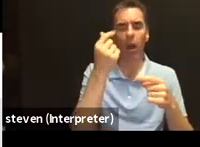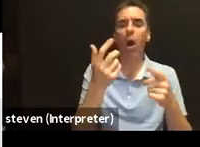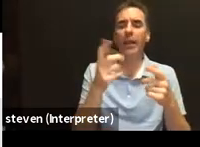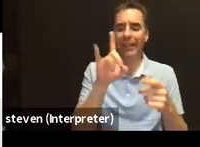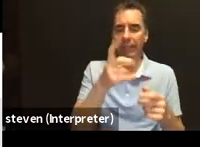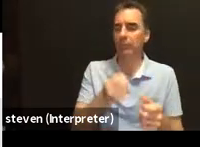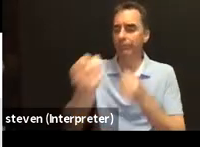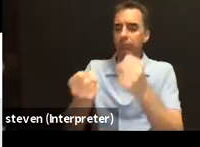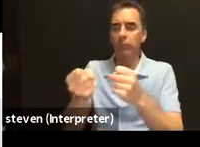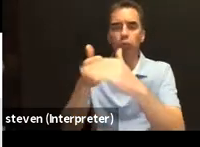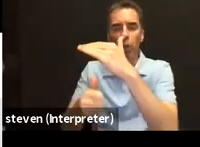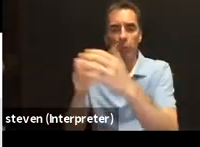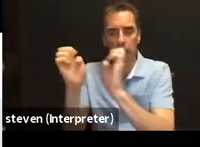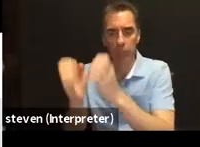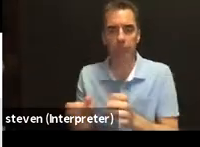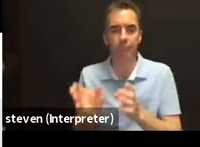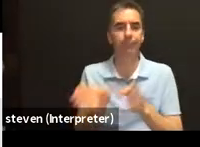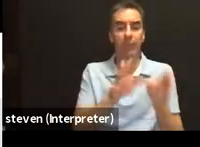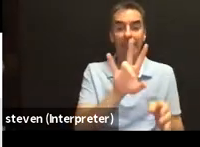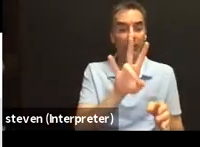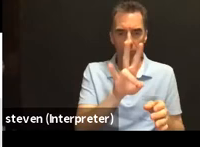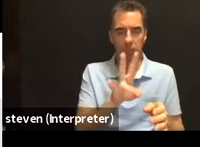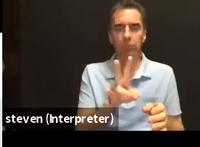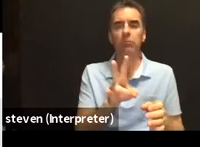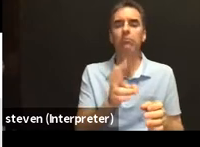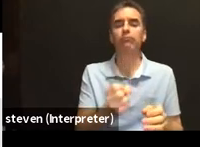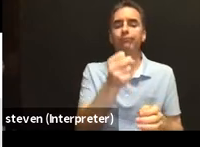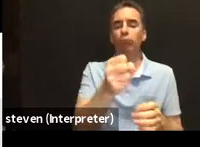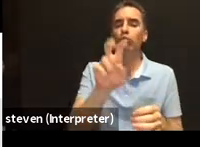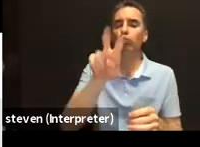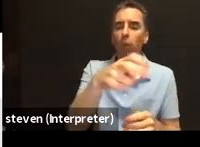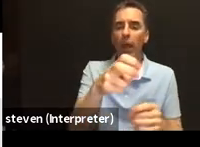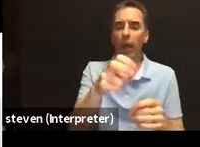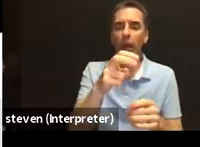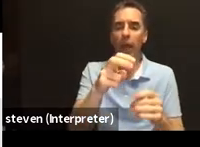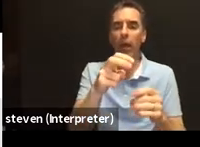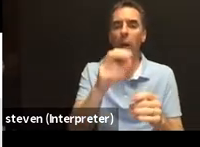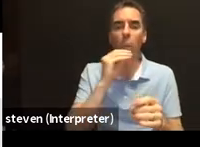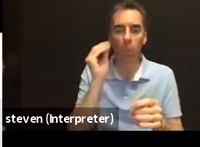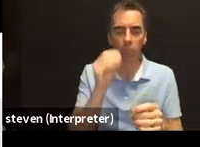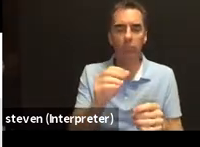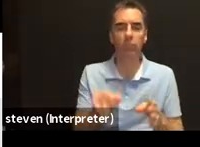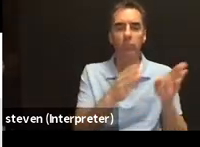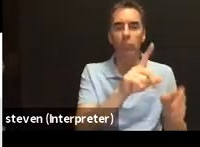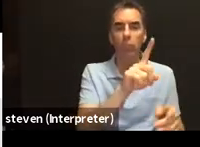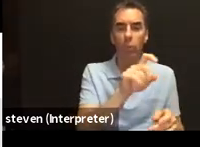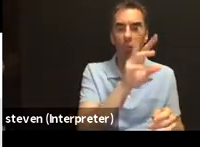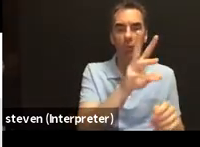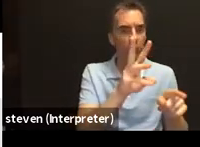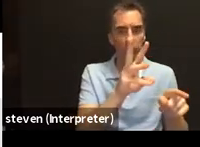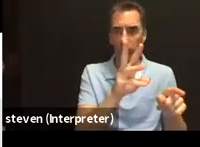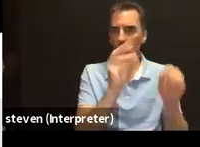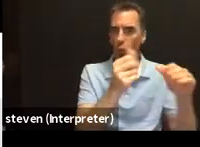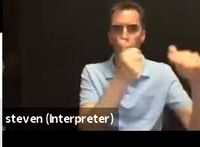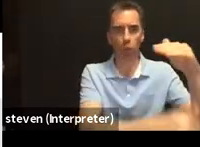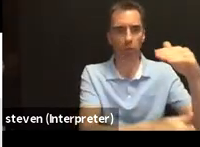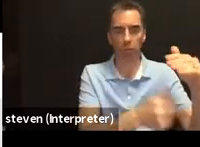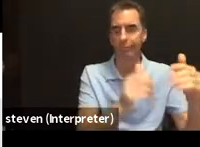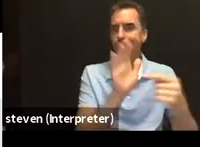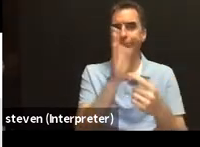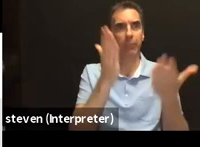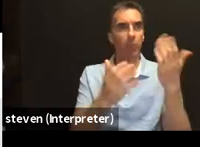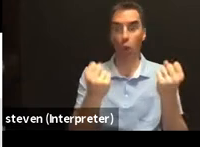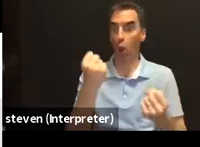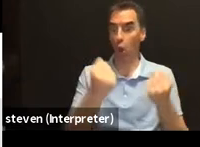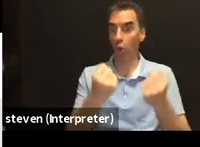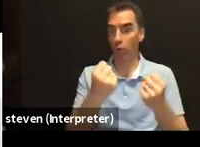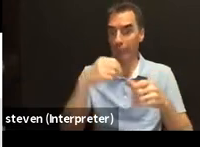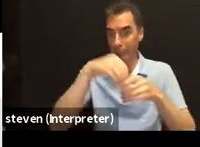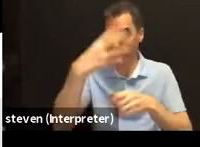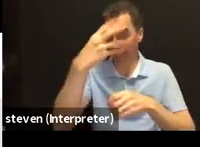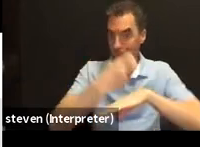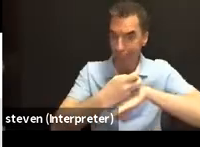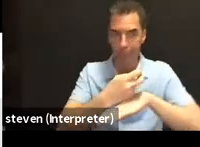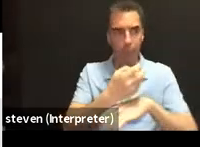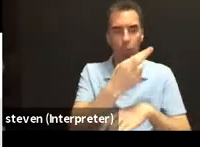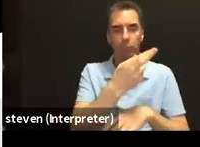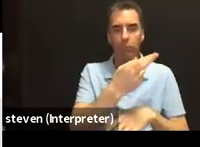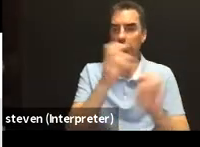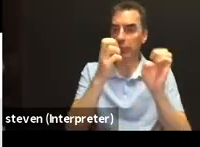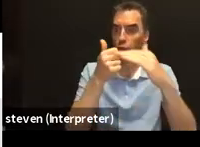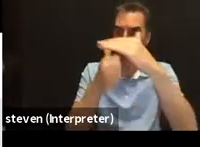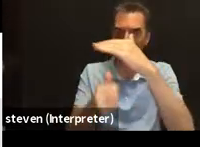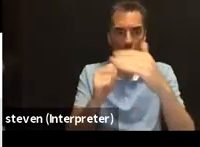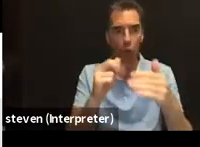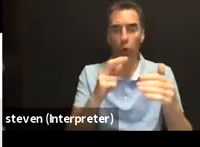maria.rodriguez: Seven of them were in a transitional housing program and 106 of them were counted as being on Shelter. So, meaning they could have been in the car. They could have been in the in an emergency shelter. They could have been military out in the street. They could have been